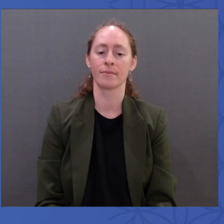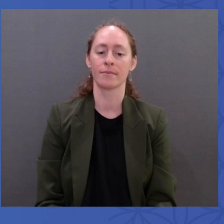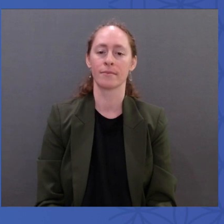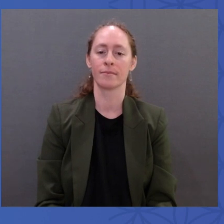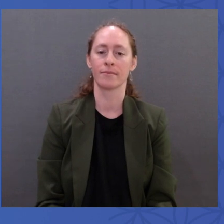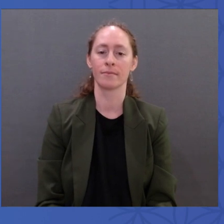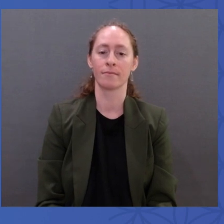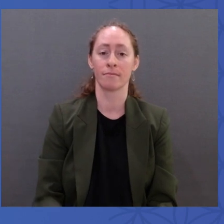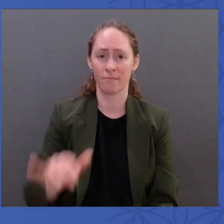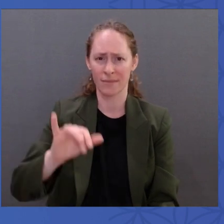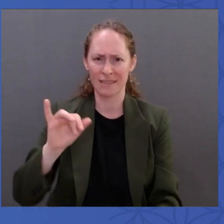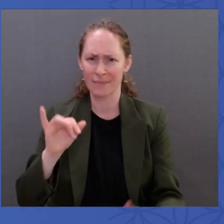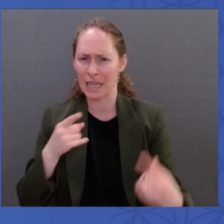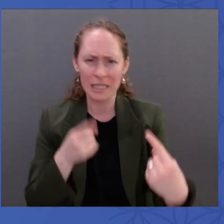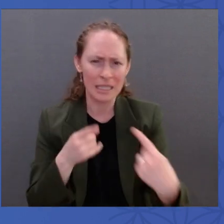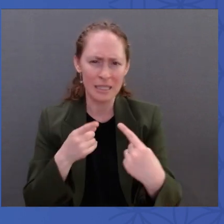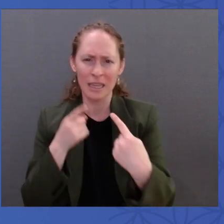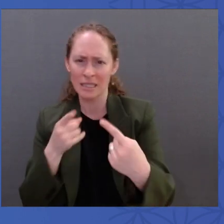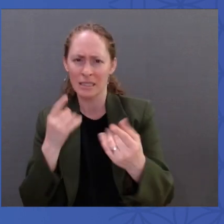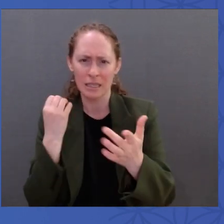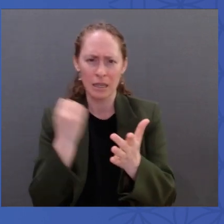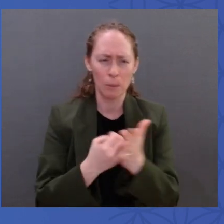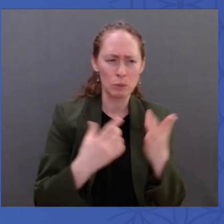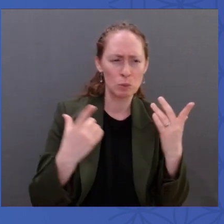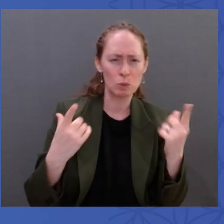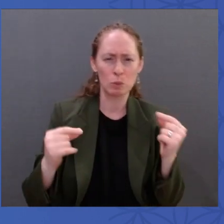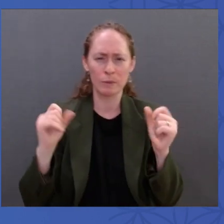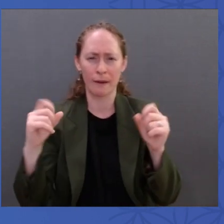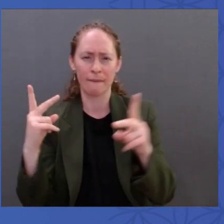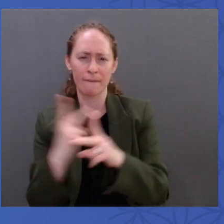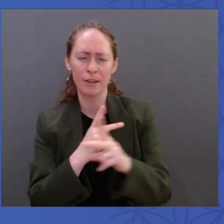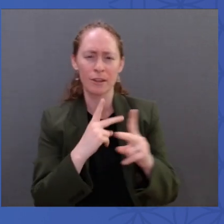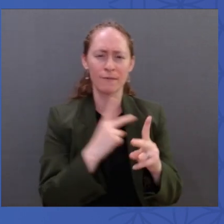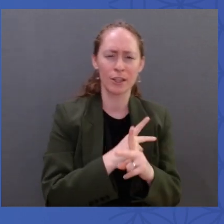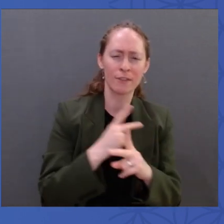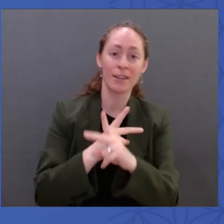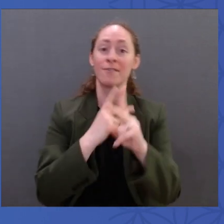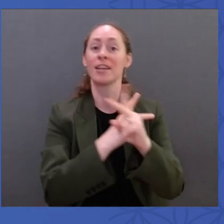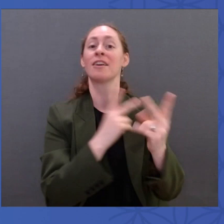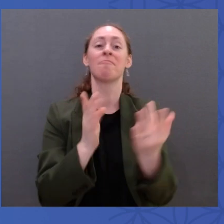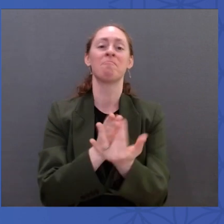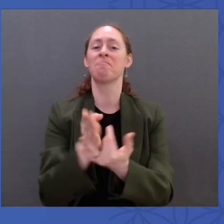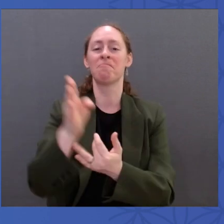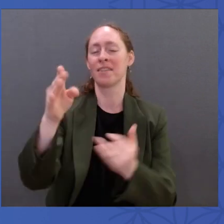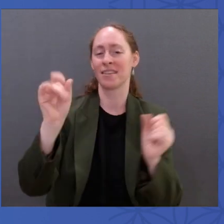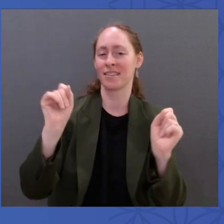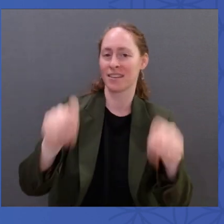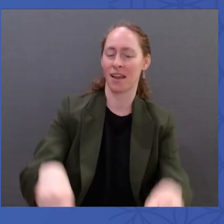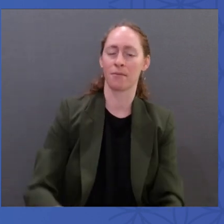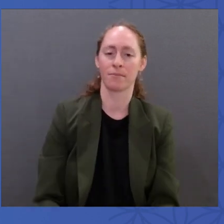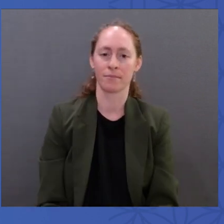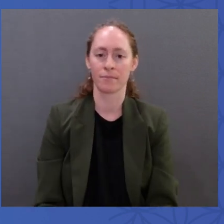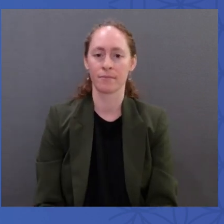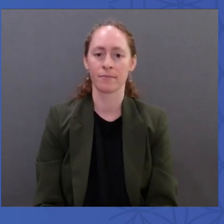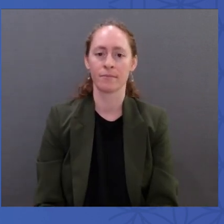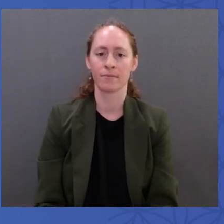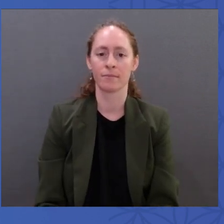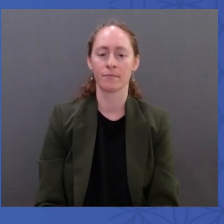We welcome the framework's focus on shared regional priorities, including digital trade, supply chains, infrastructure